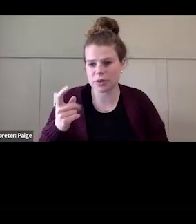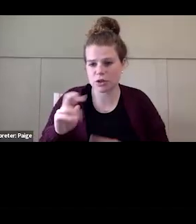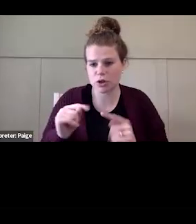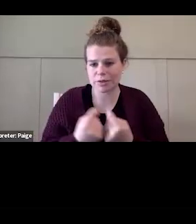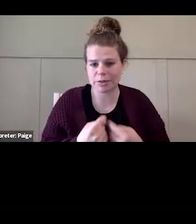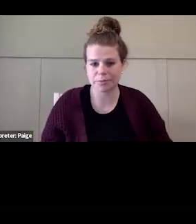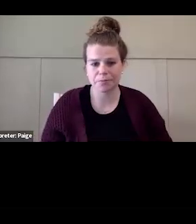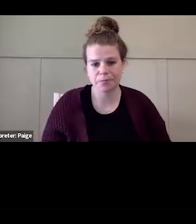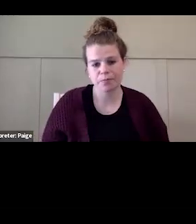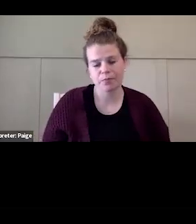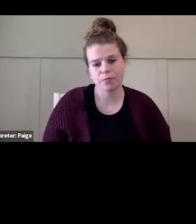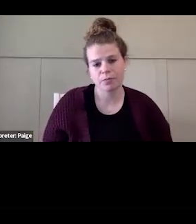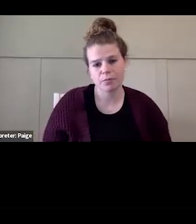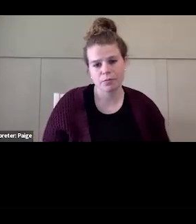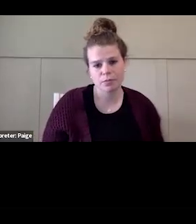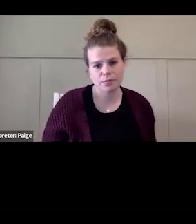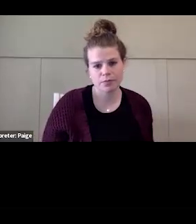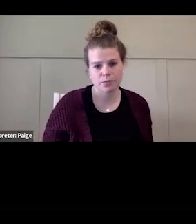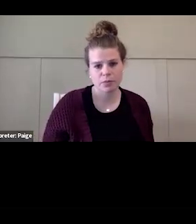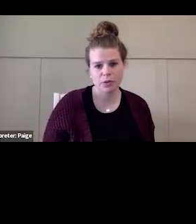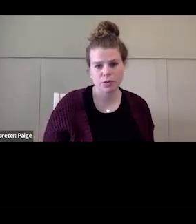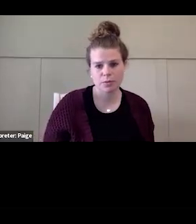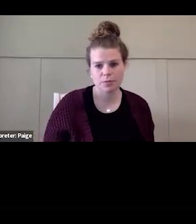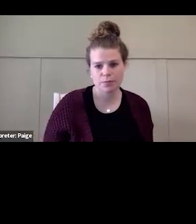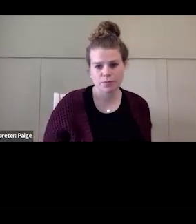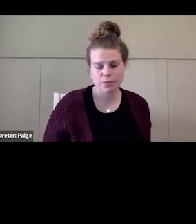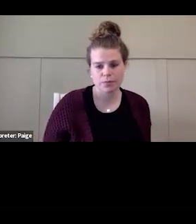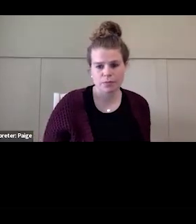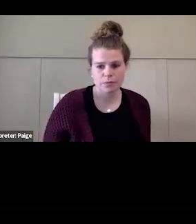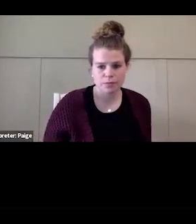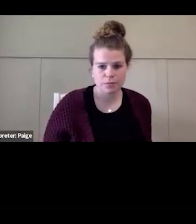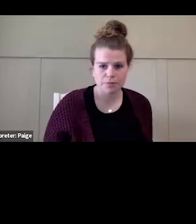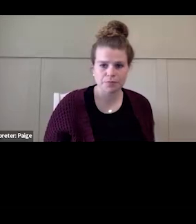One of the things that I always like to point out when we look at this slide here